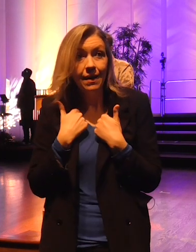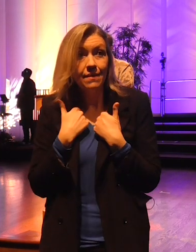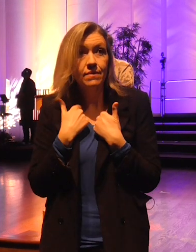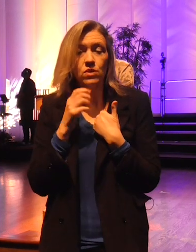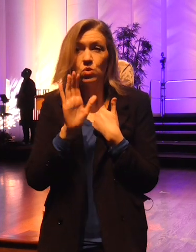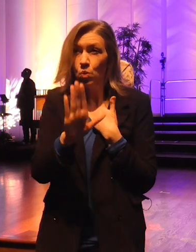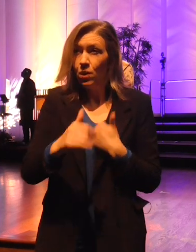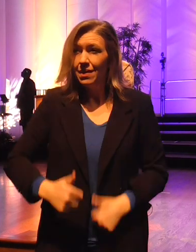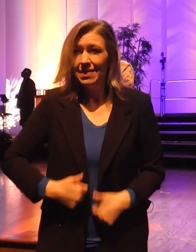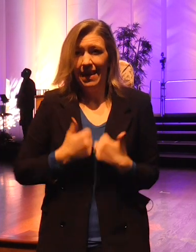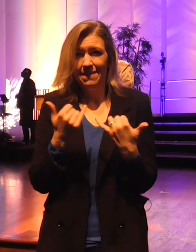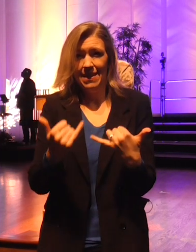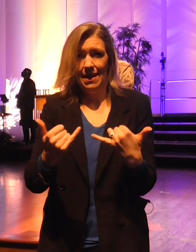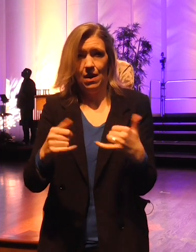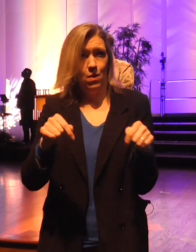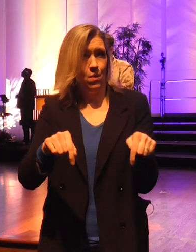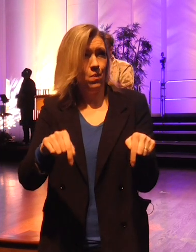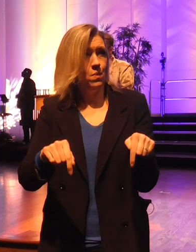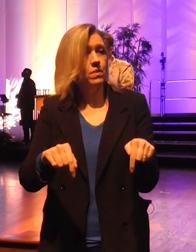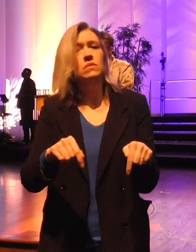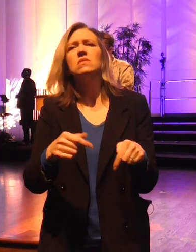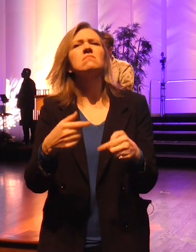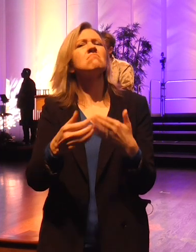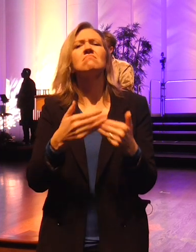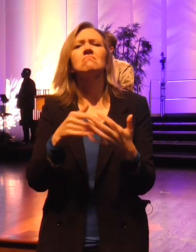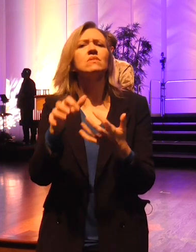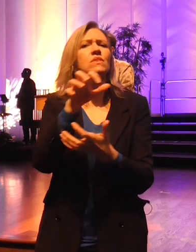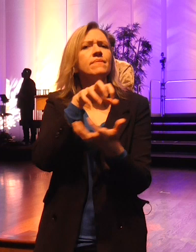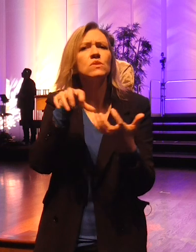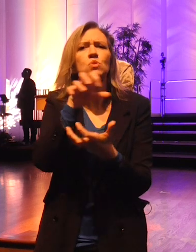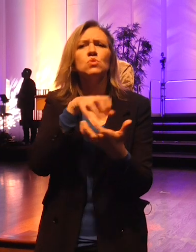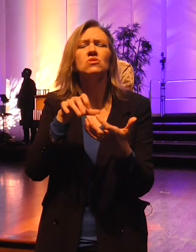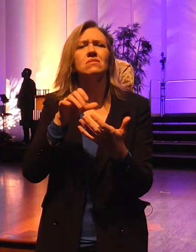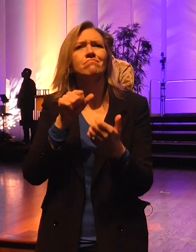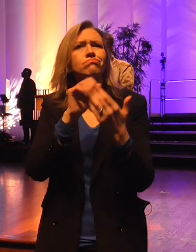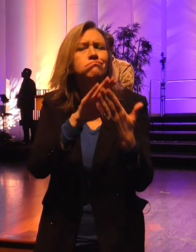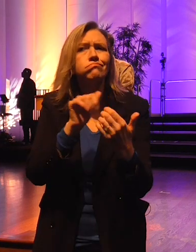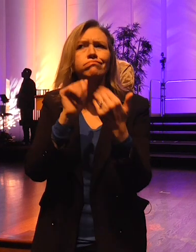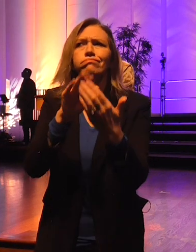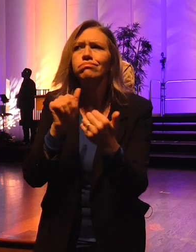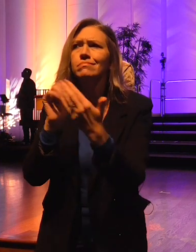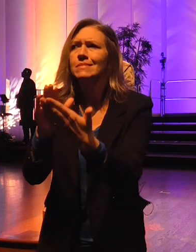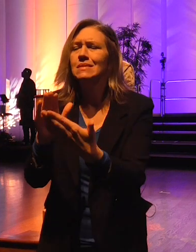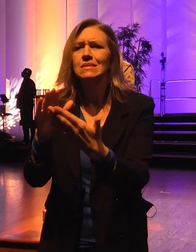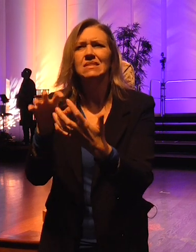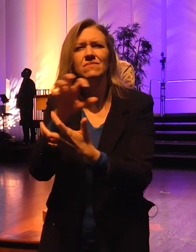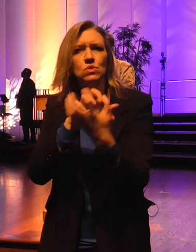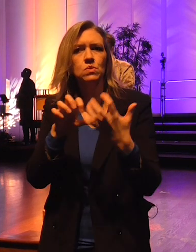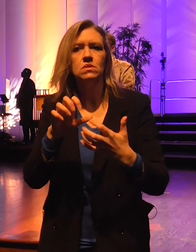no matter what confusion appears at the surface of your life there is always a place of calm at